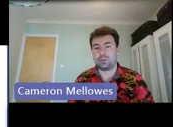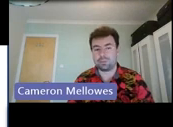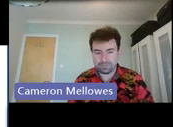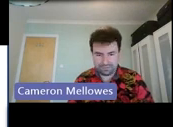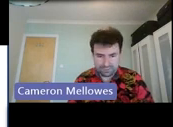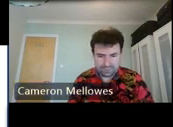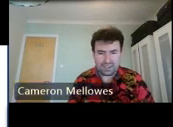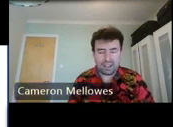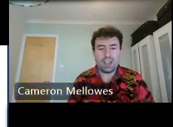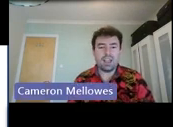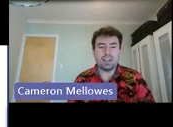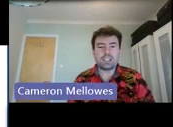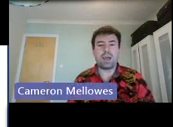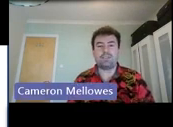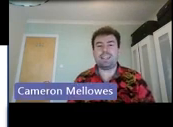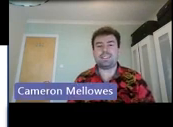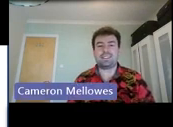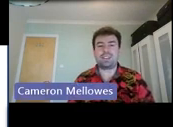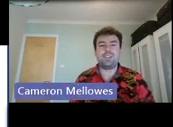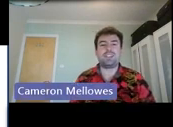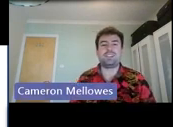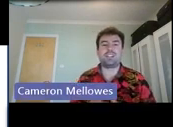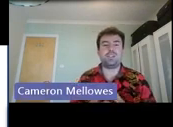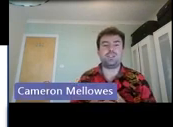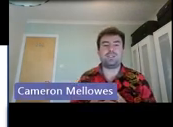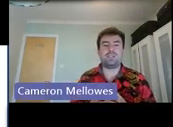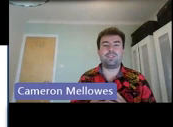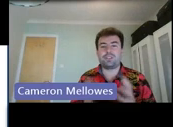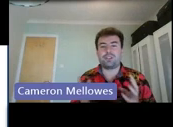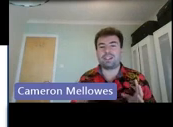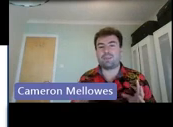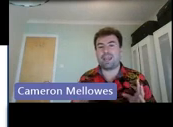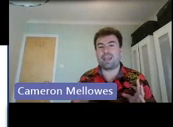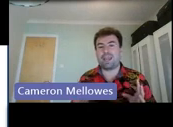possible. Despite this communites showed load show during this period the of